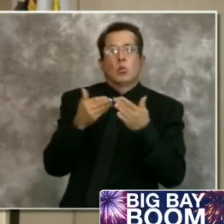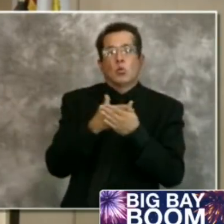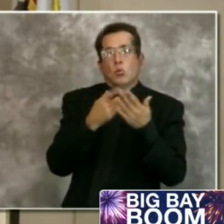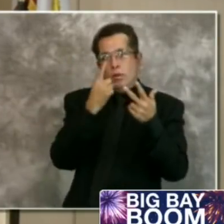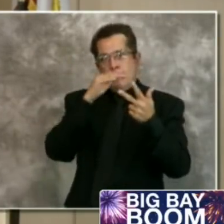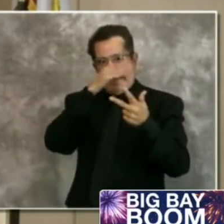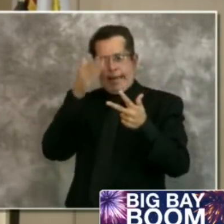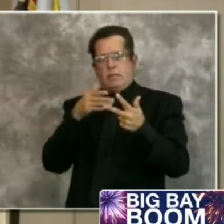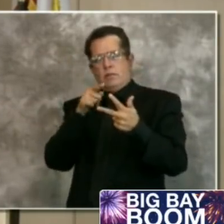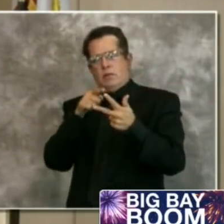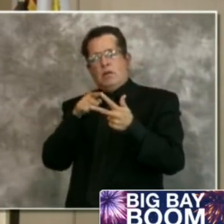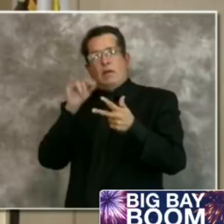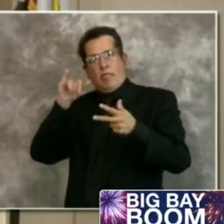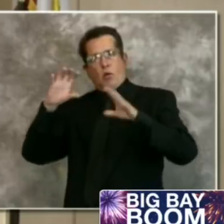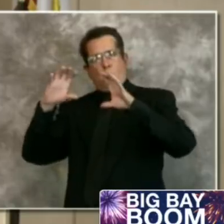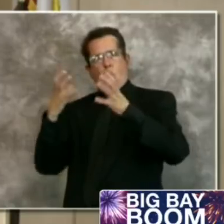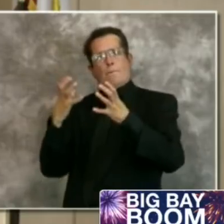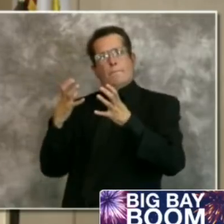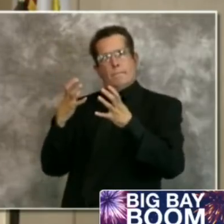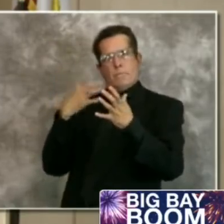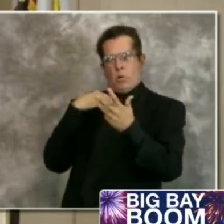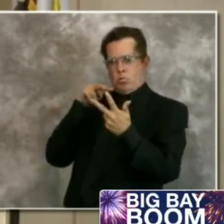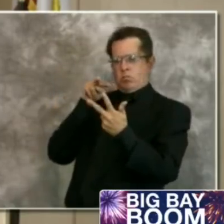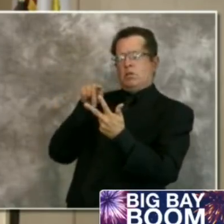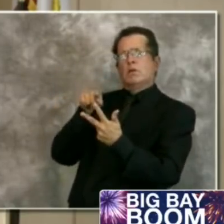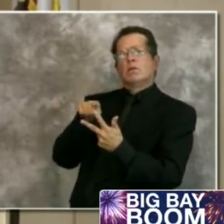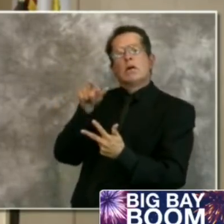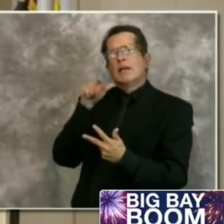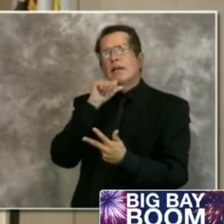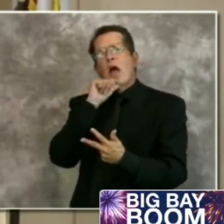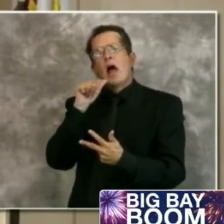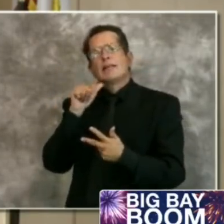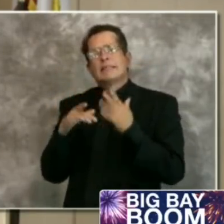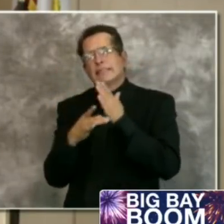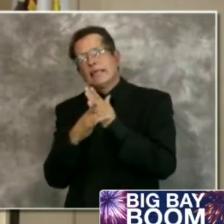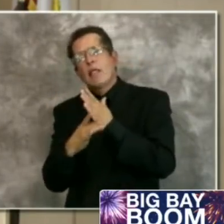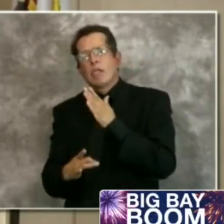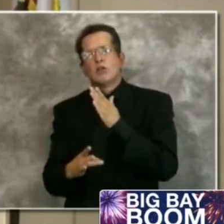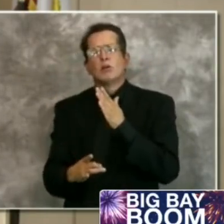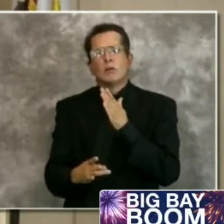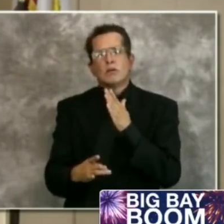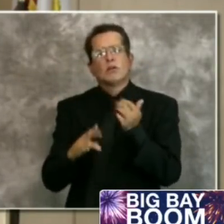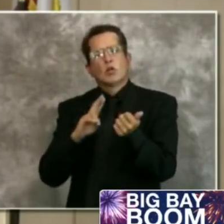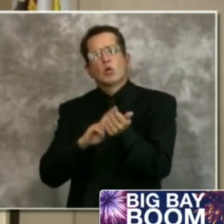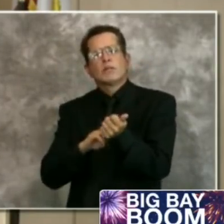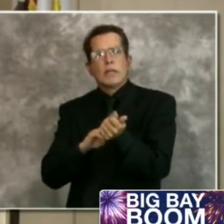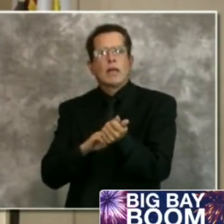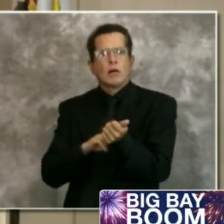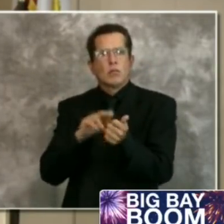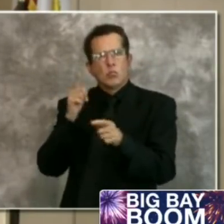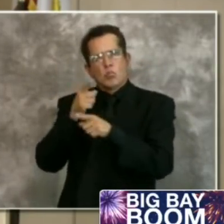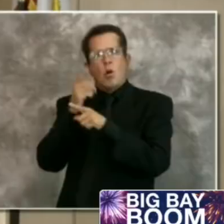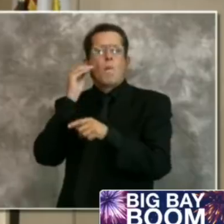SKILLED NURSING FACILITIES. WE HAD ONE NEW OUTBREAK REPORTED